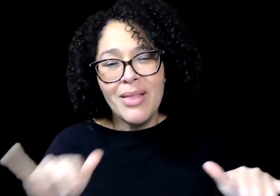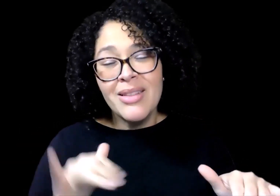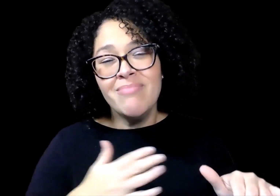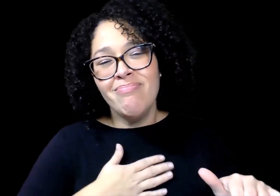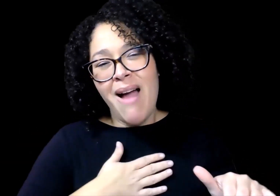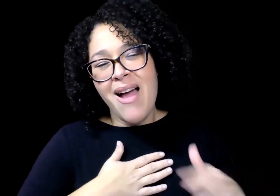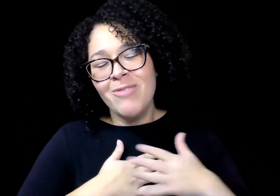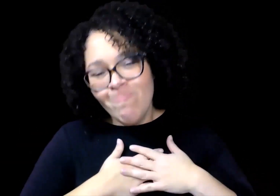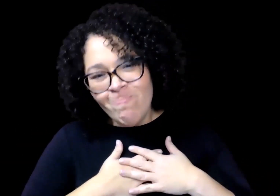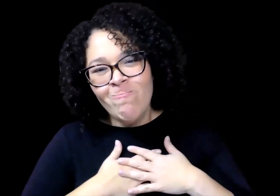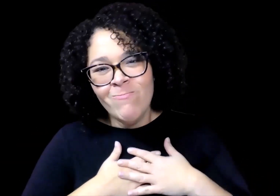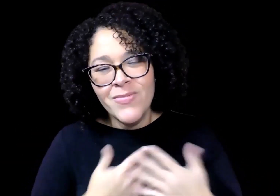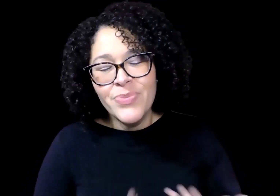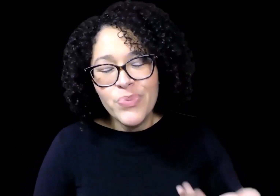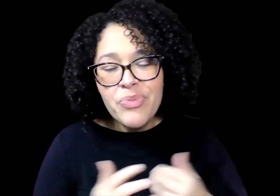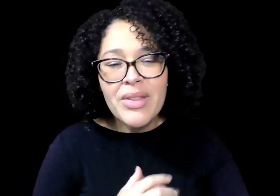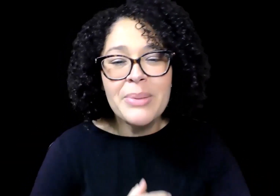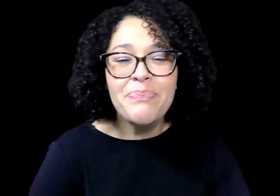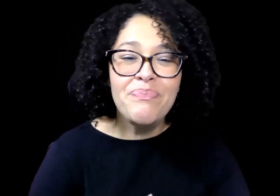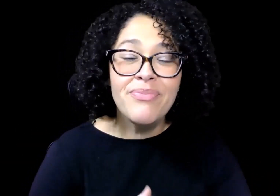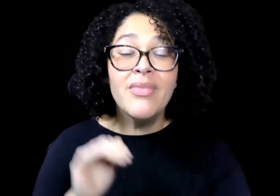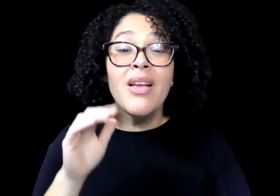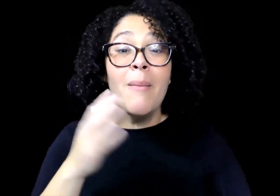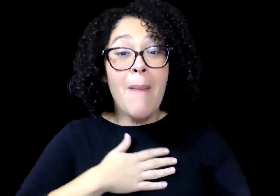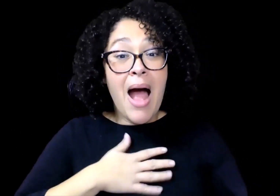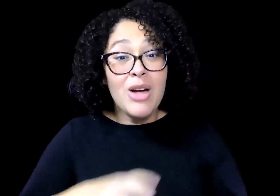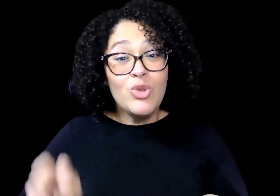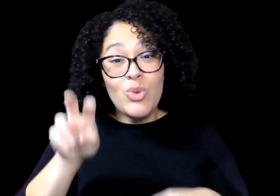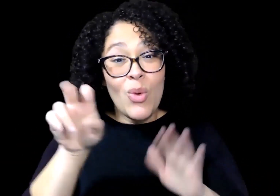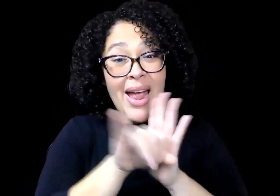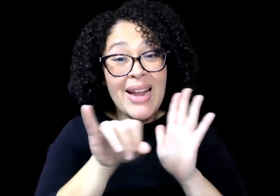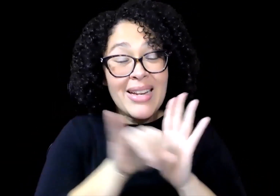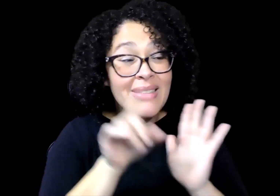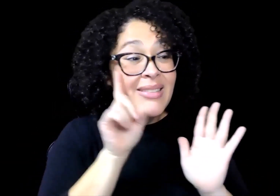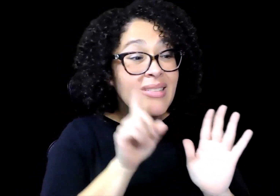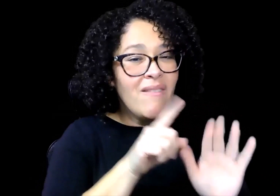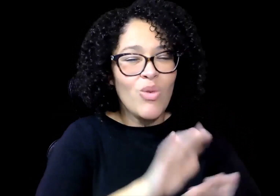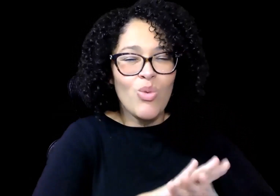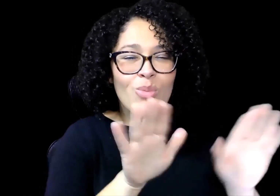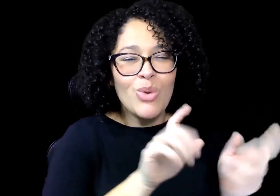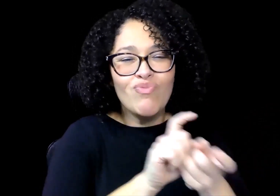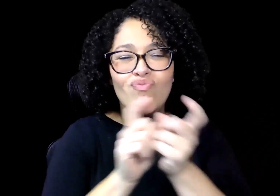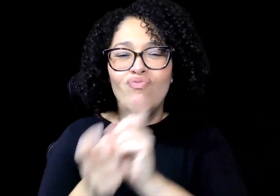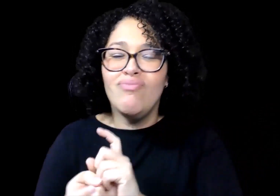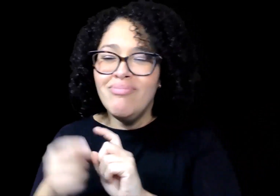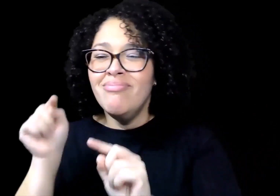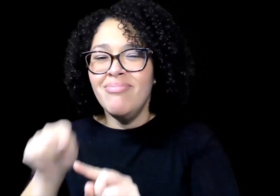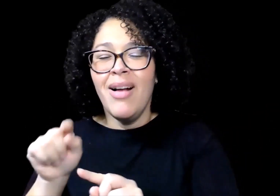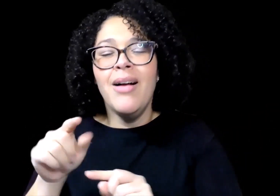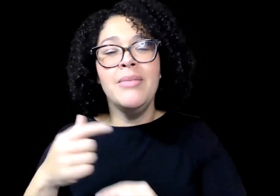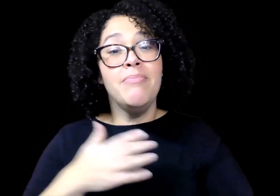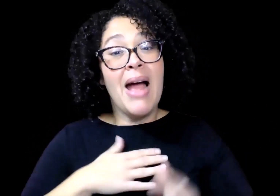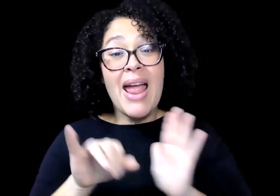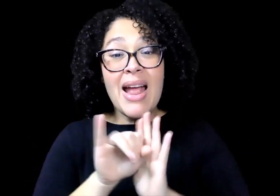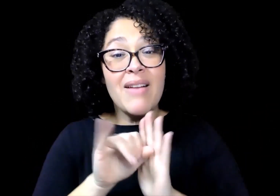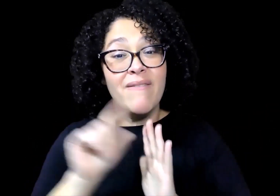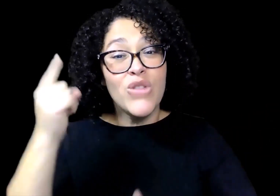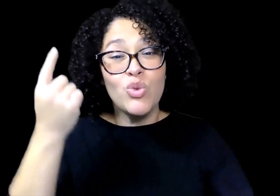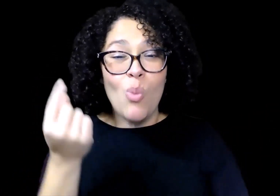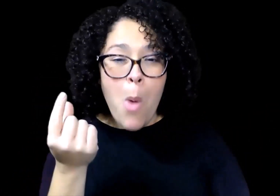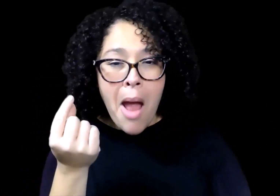them and so I teach my children my students the same thing so my identity has completely shifted